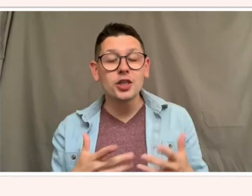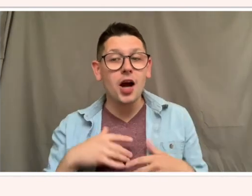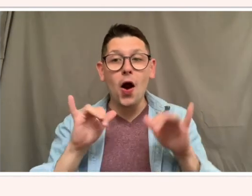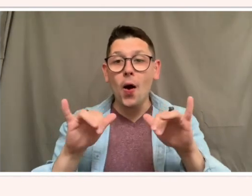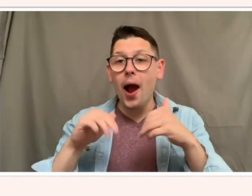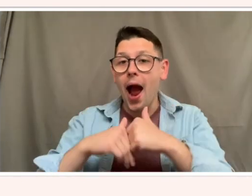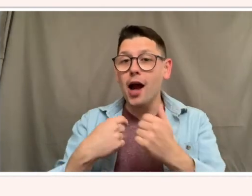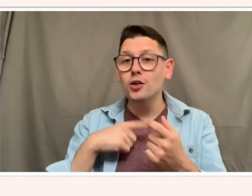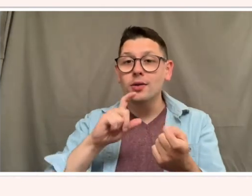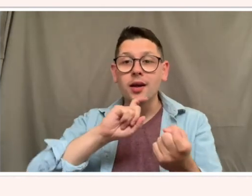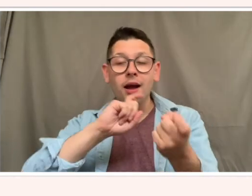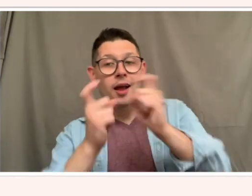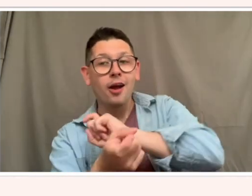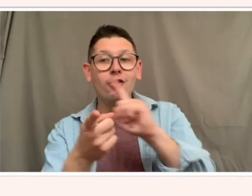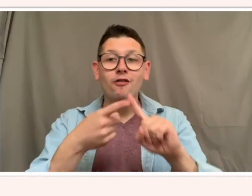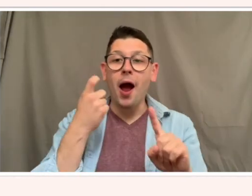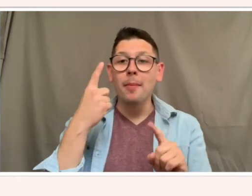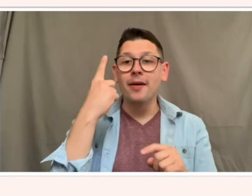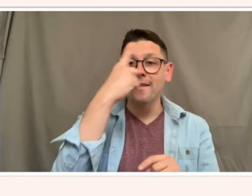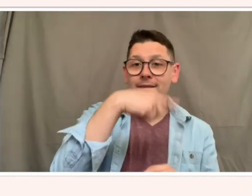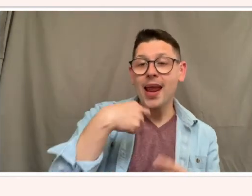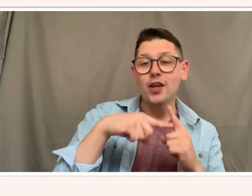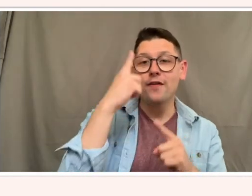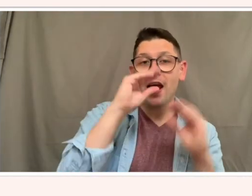to the shutdown and as teachers, we've gotten used